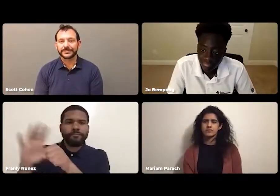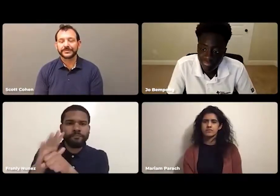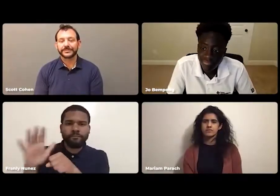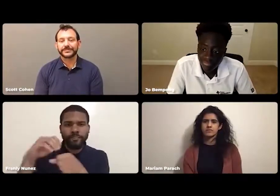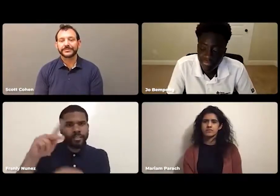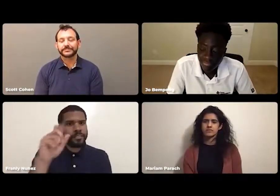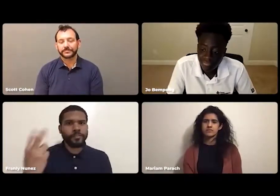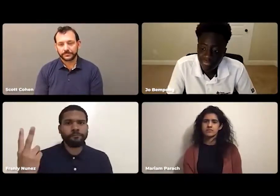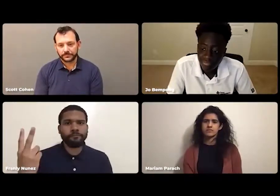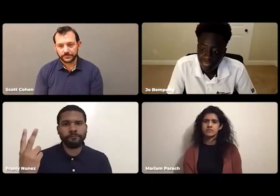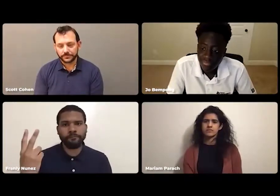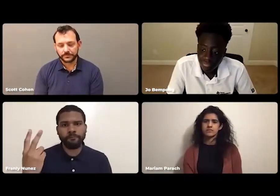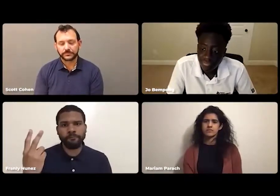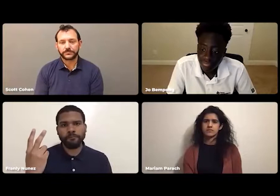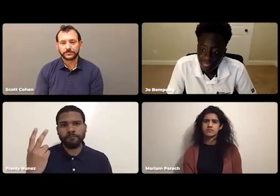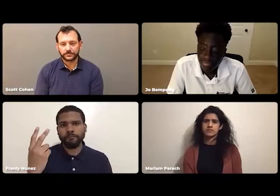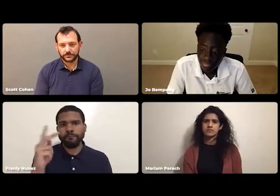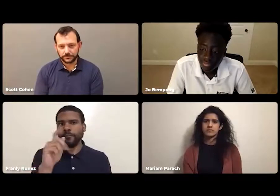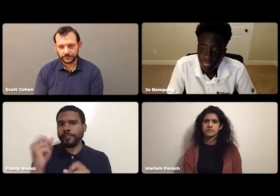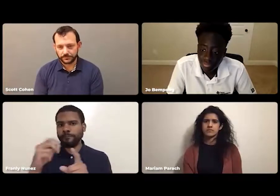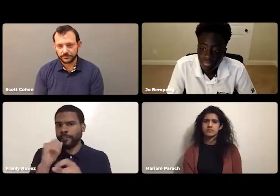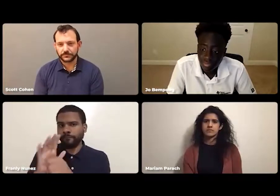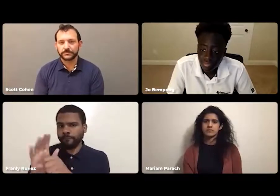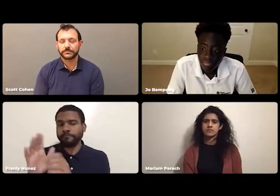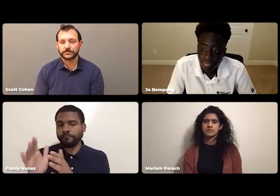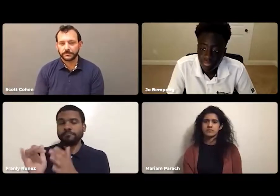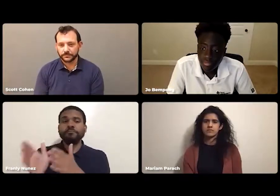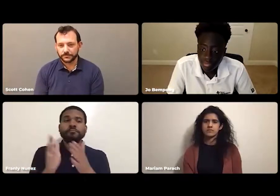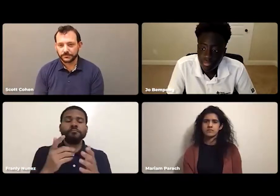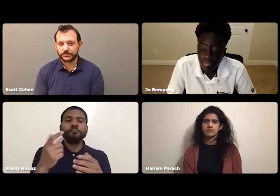There are a lot of people of color in the STEM field that aren't credited in the K-12